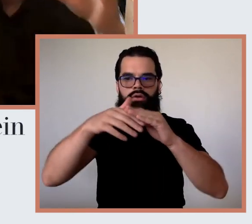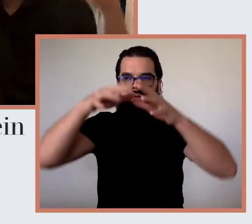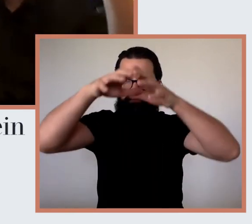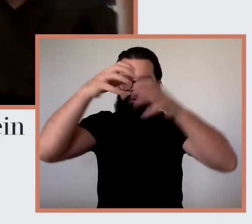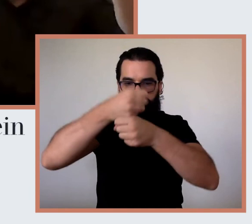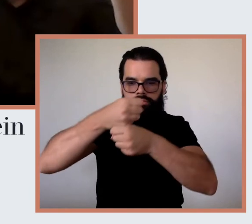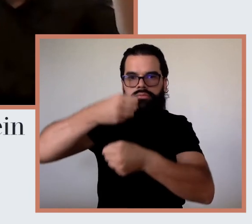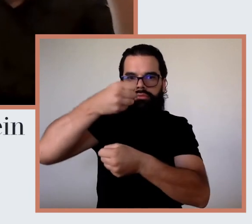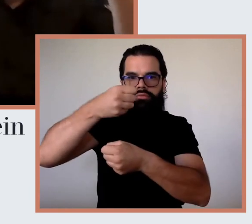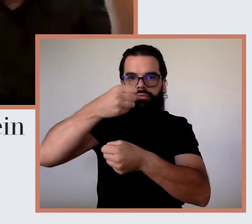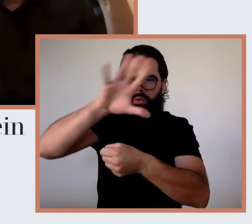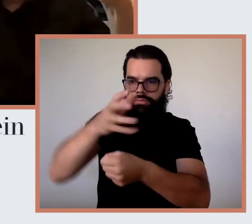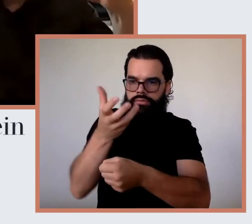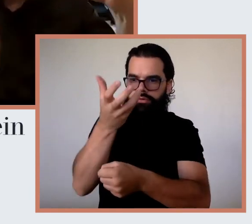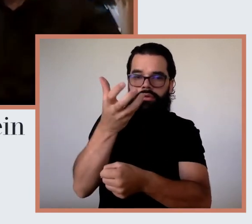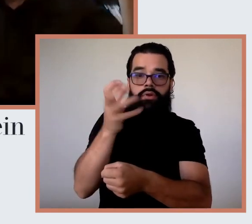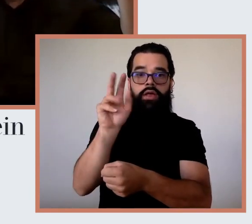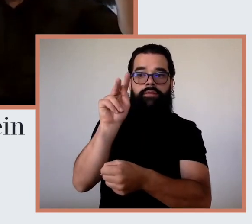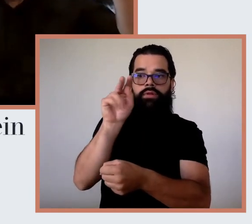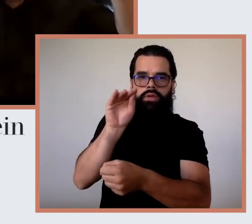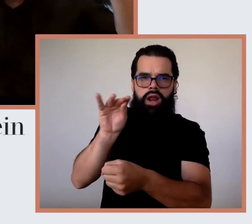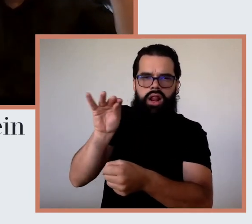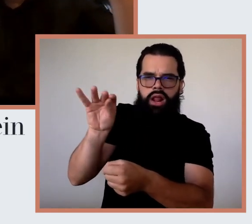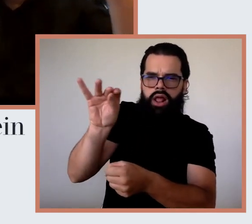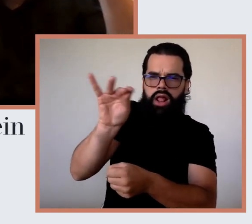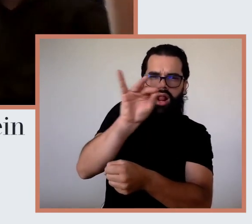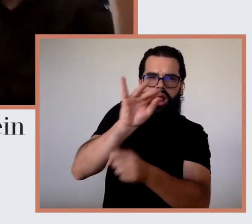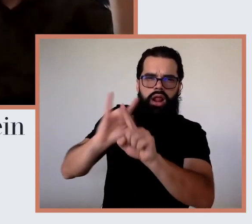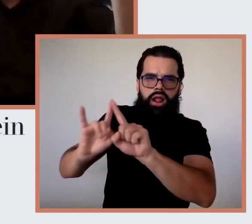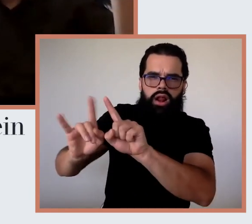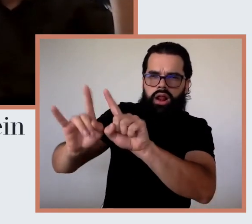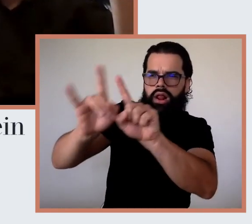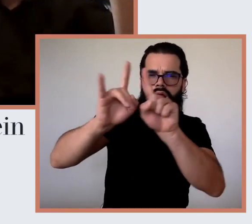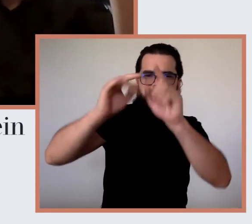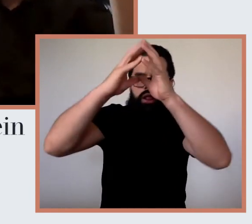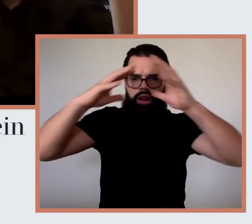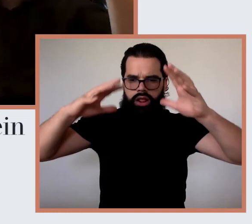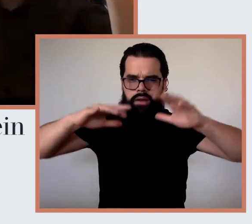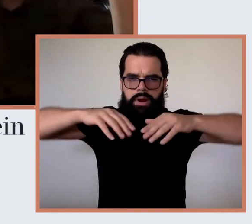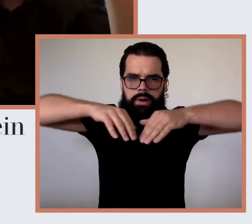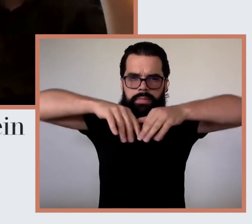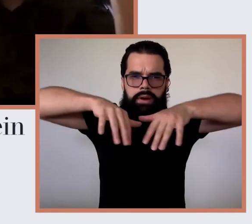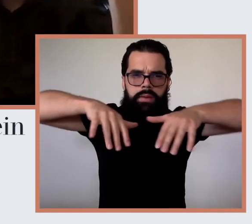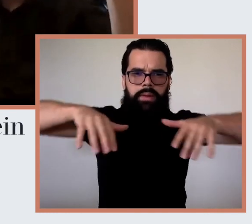under the umbrella of this world. There are the television series that absolutely have the